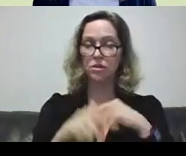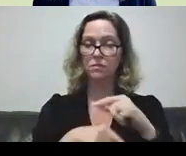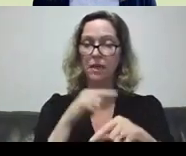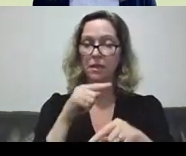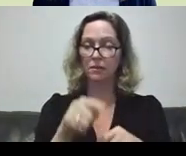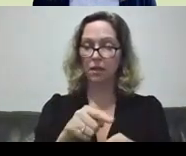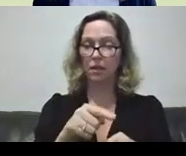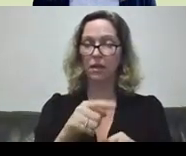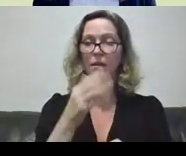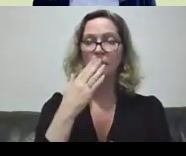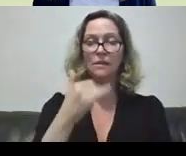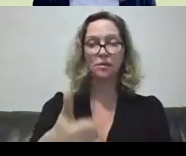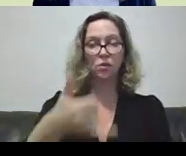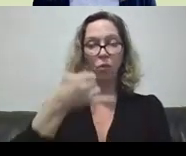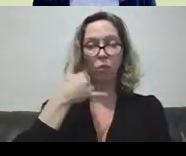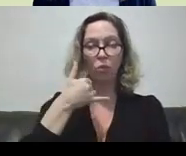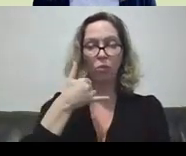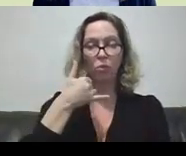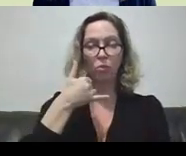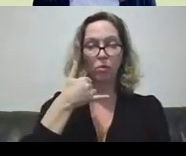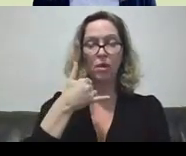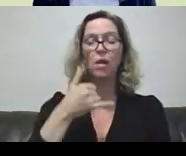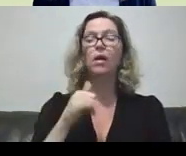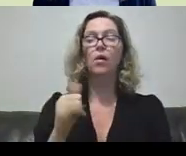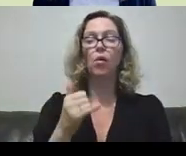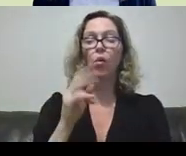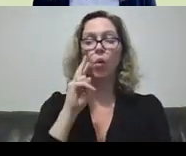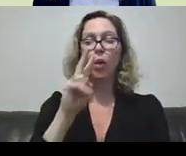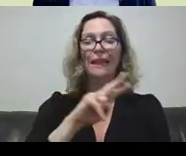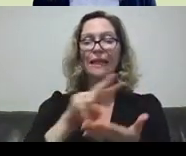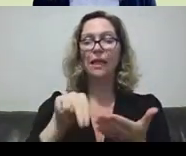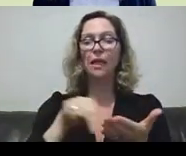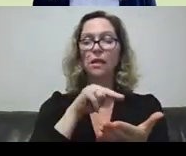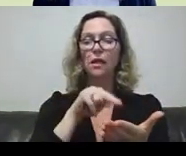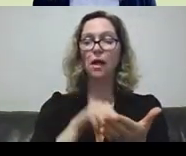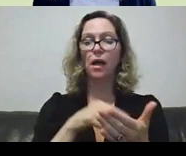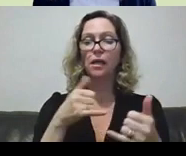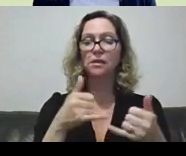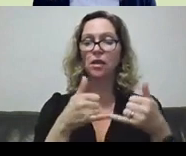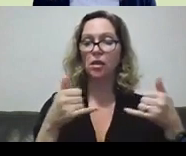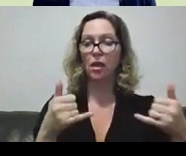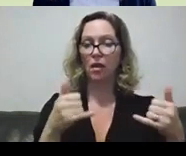or have a look on the NDIS line you can directly employ